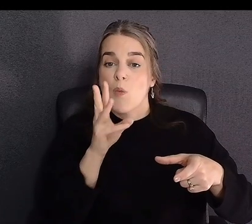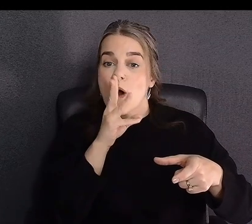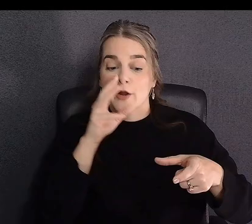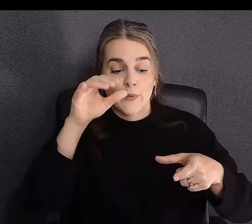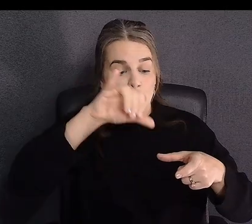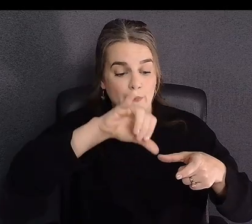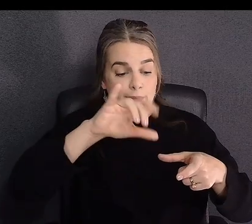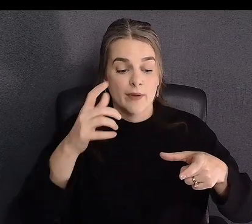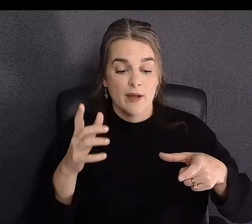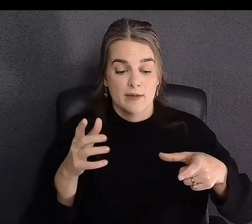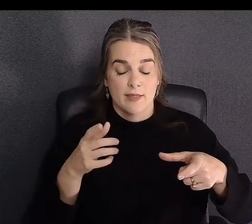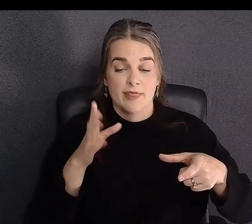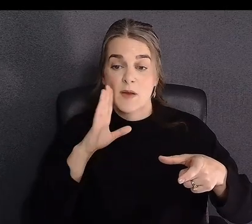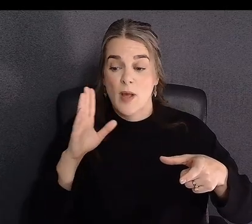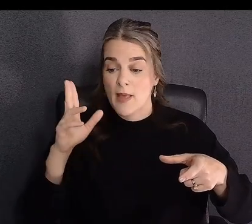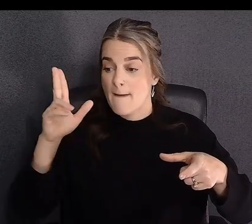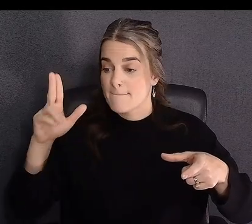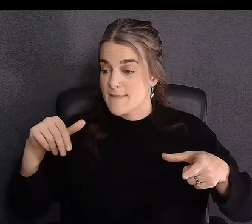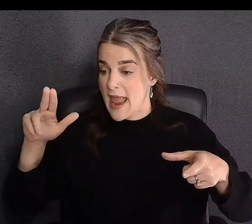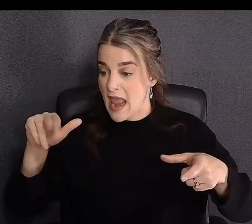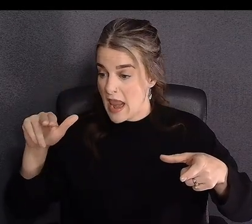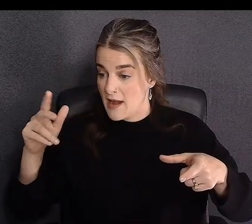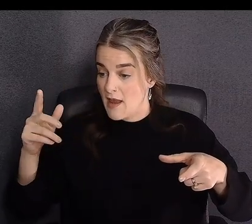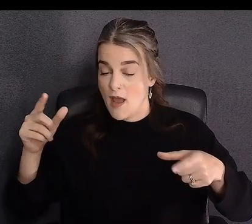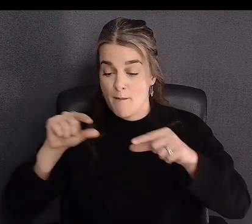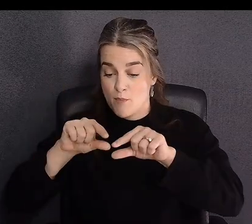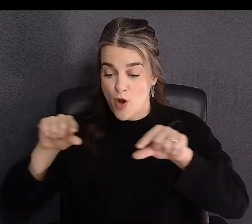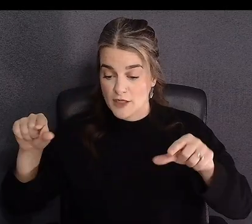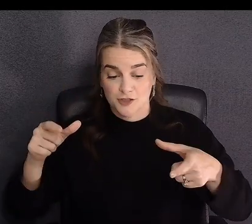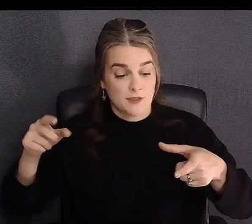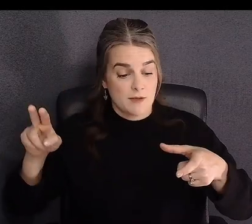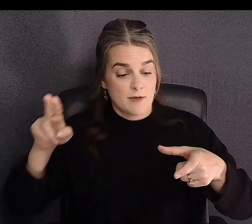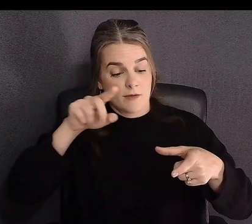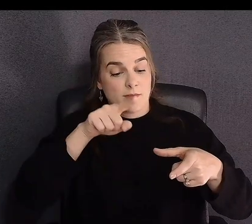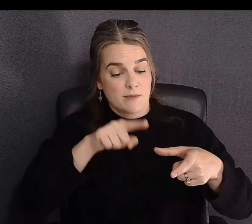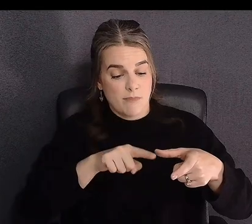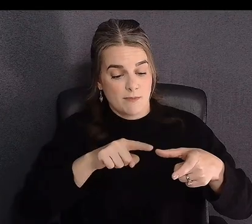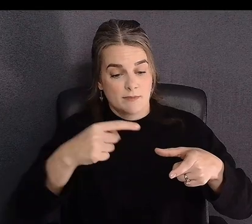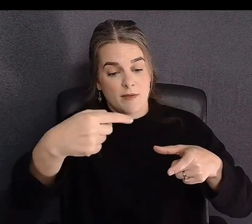folks with limited like dexterity were able to clean